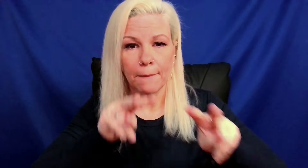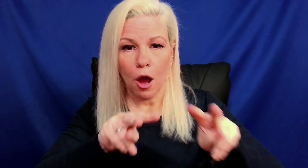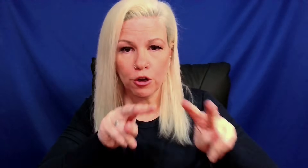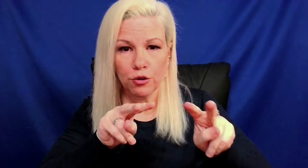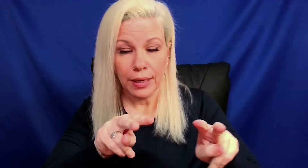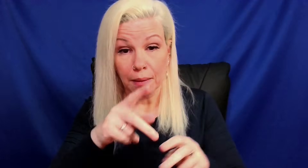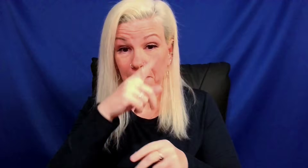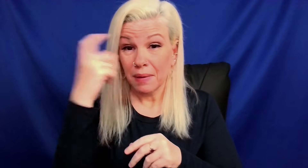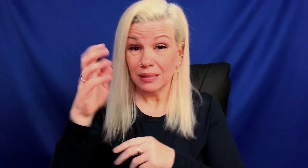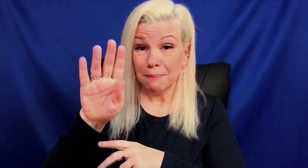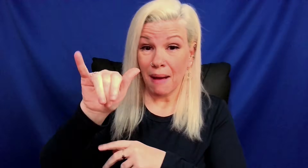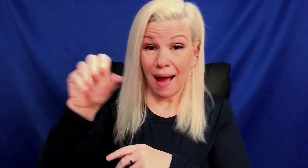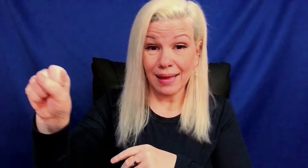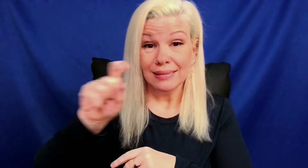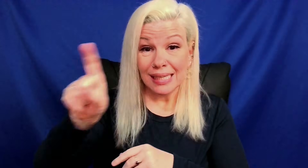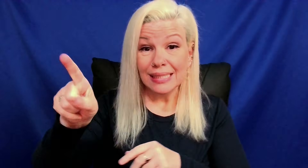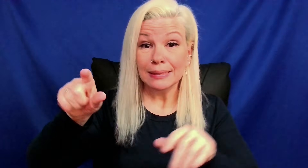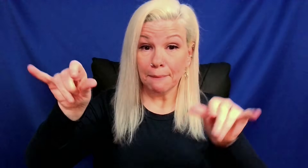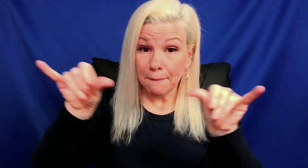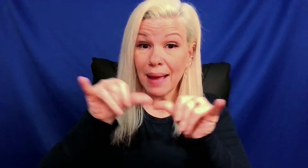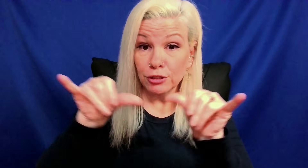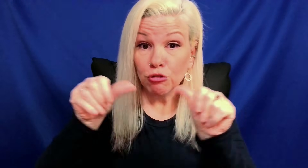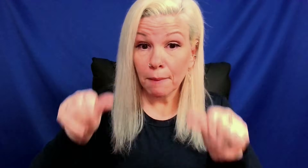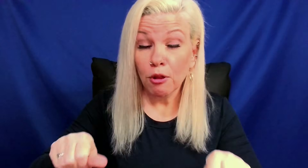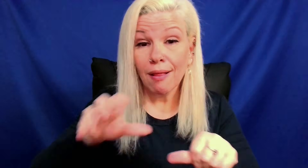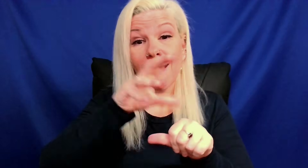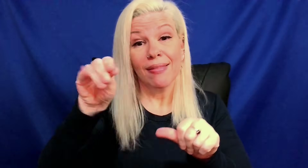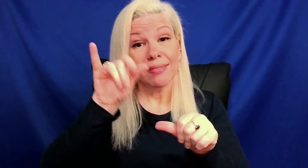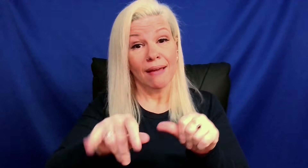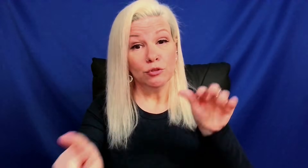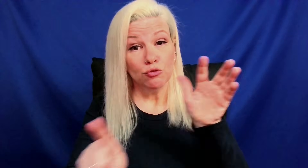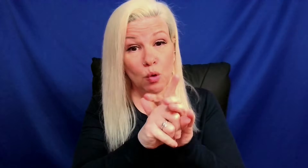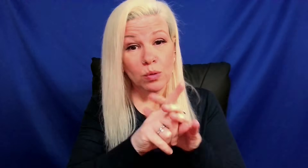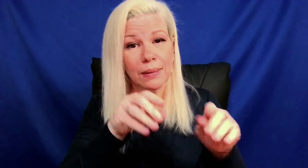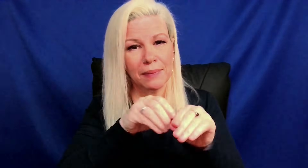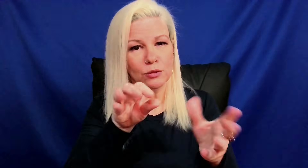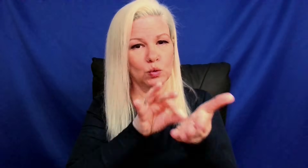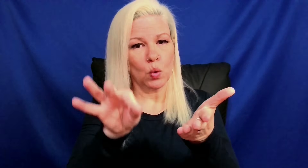Because bias is measurable and it shows up in scoring patterns